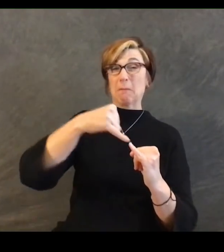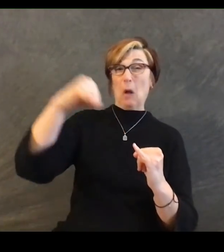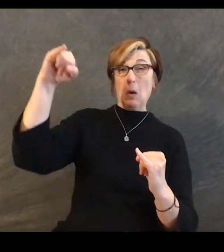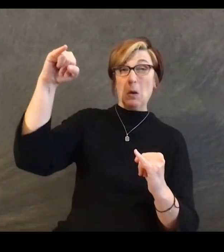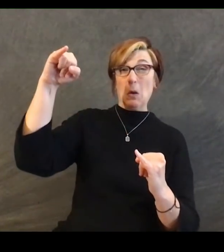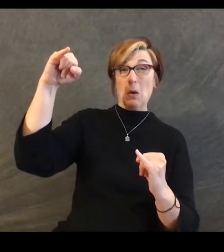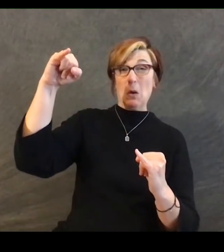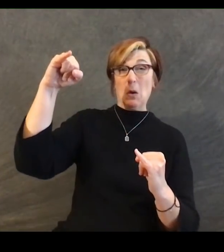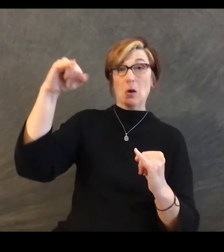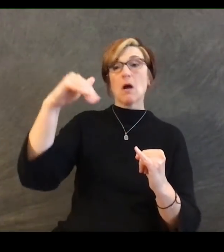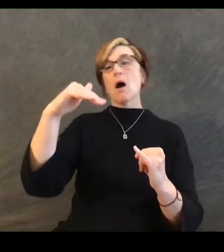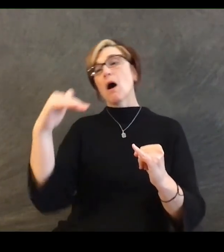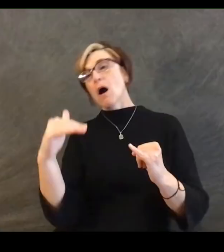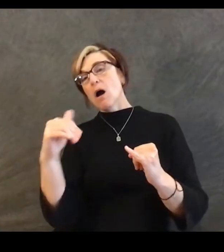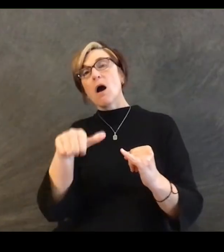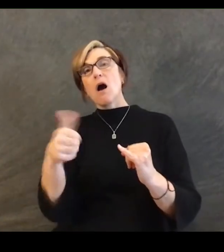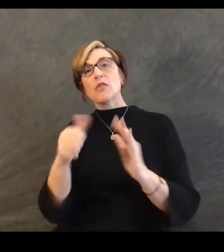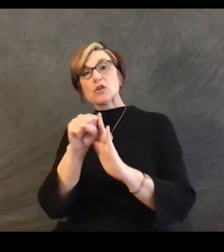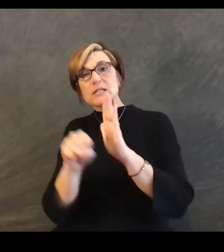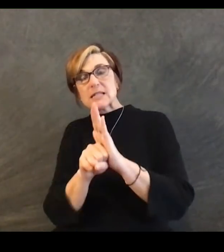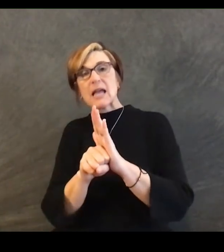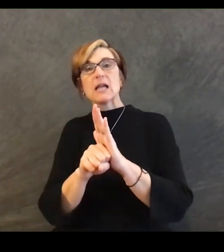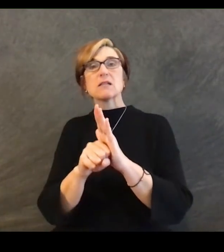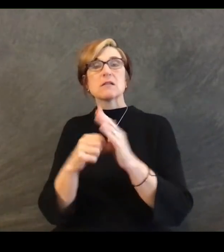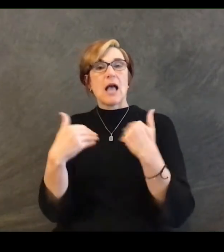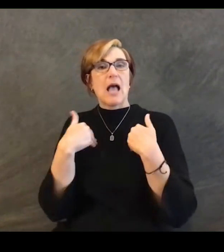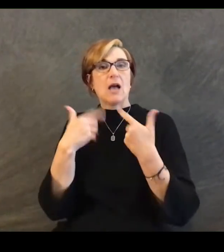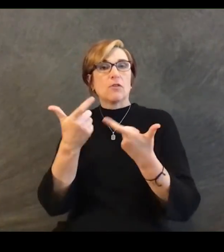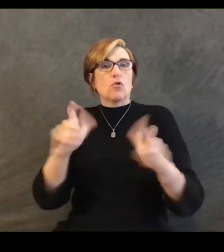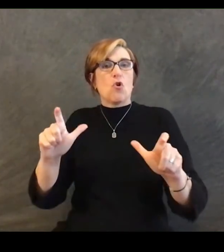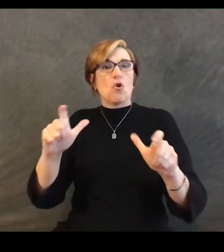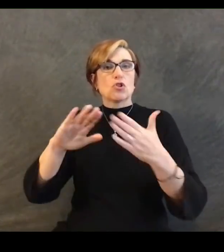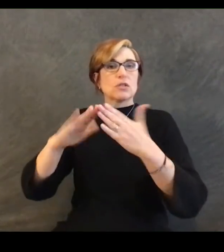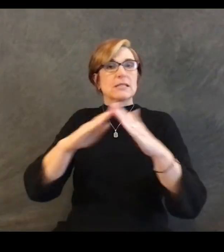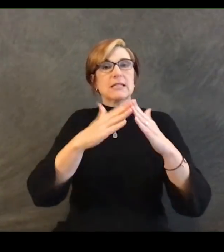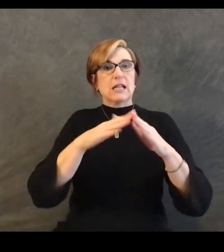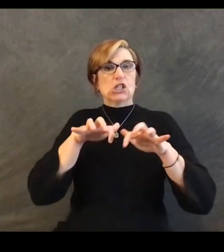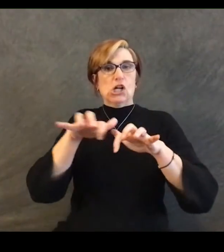populations and urban areas our goal over the next there